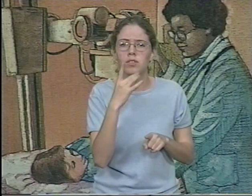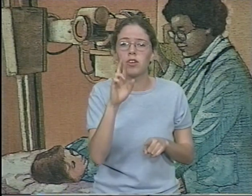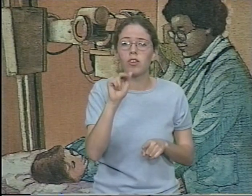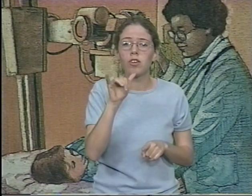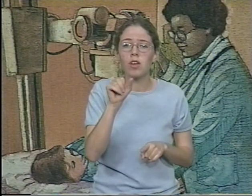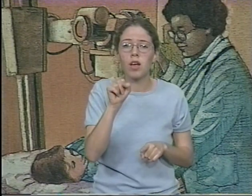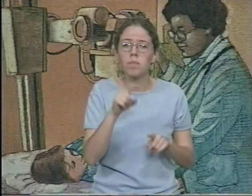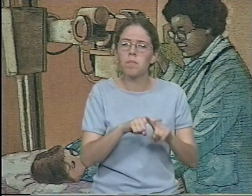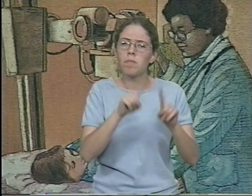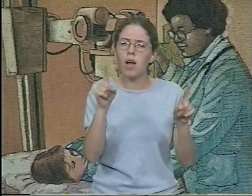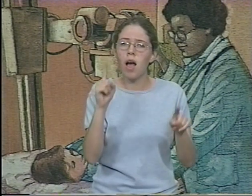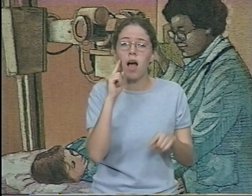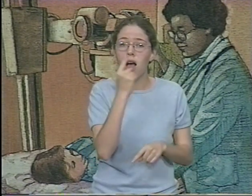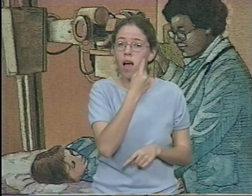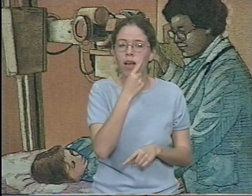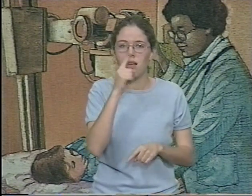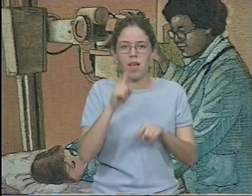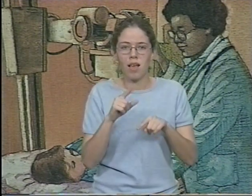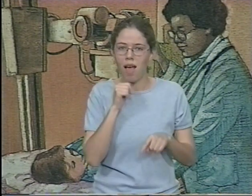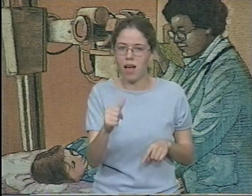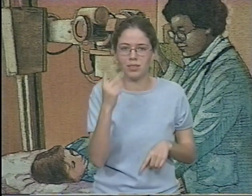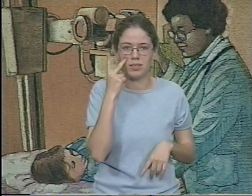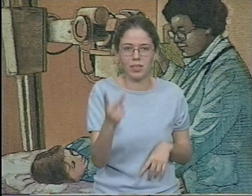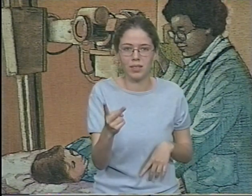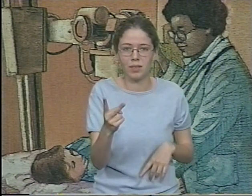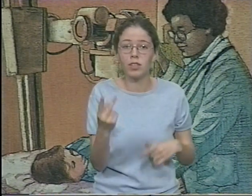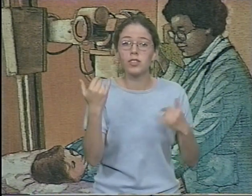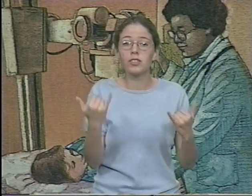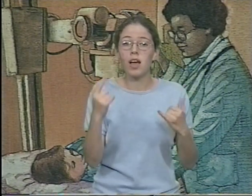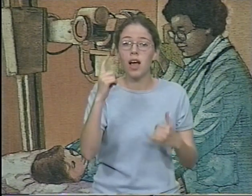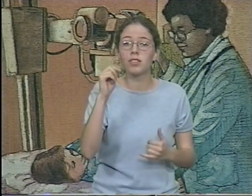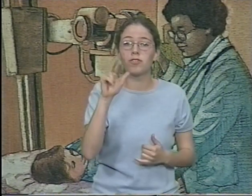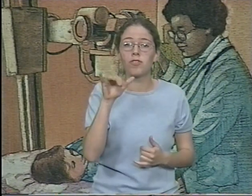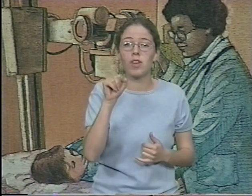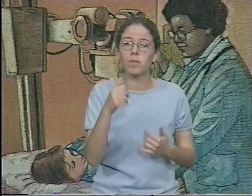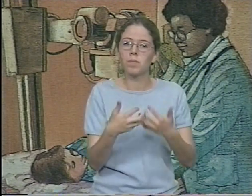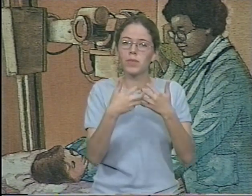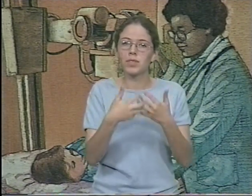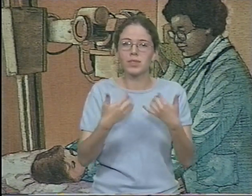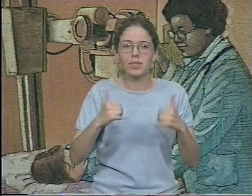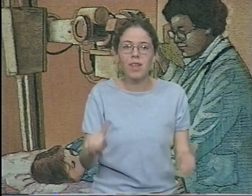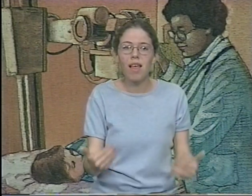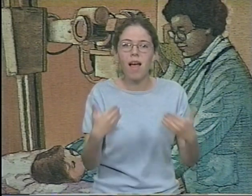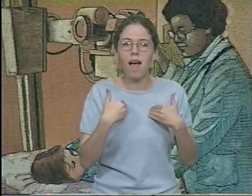Today's X-ray machines still contain a vacuum tube with two separate pieces of metal enclosed